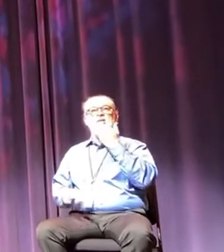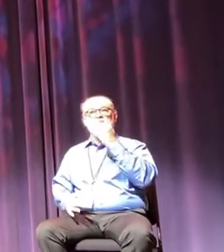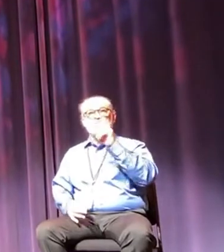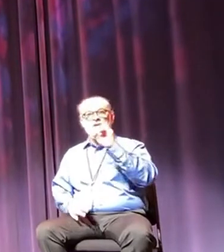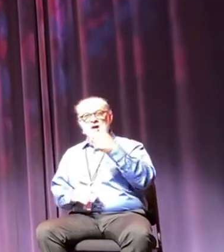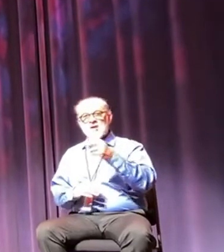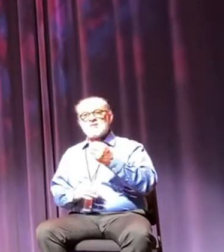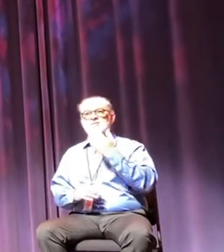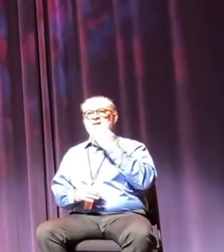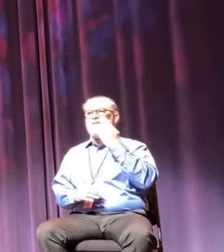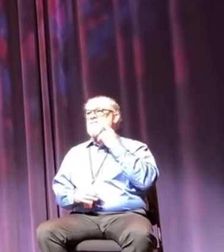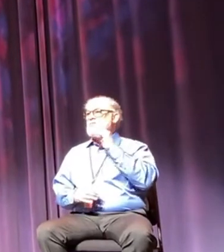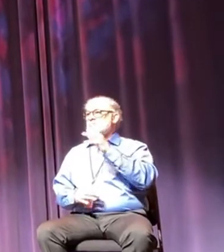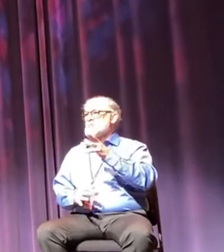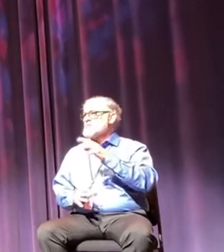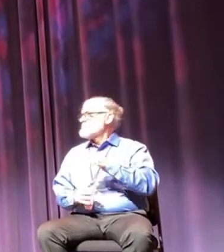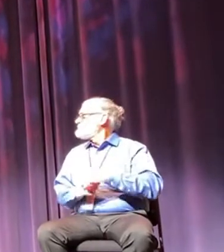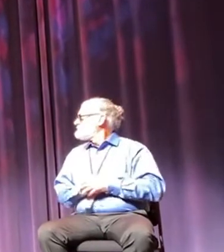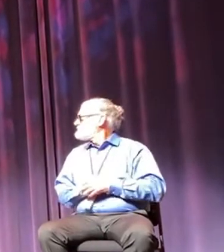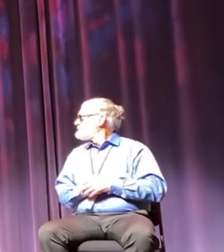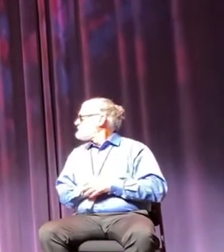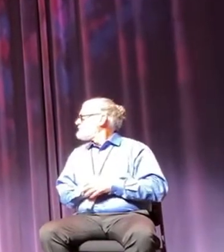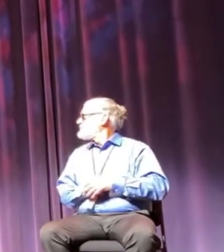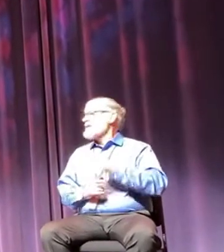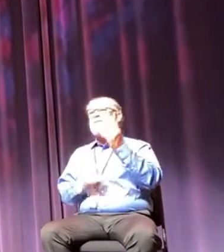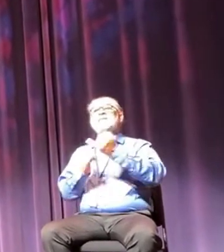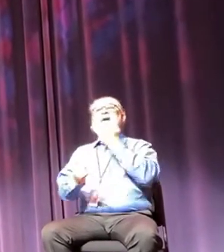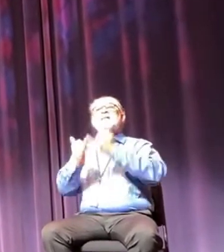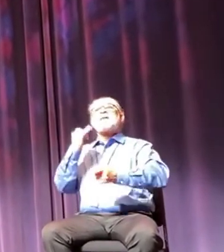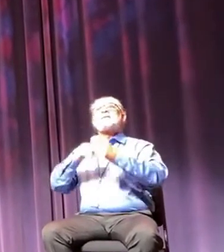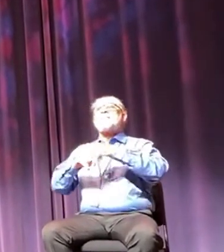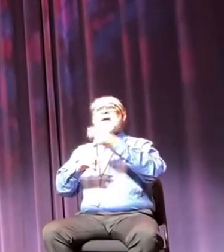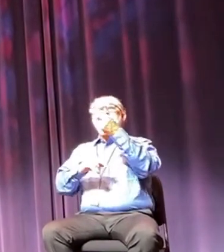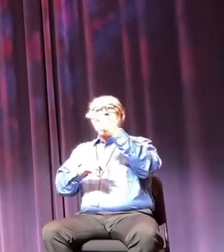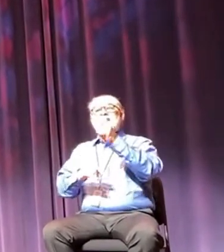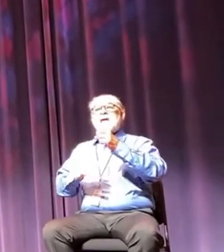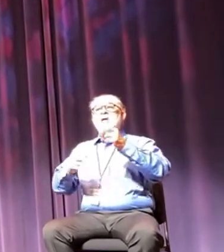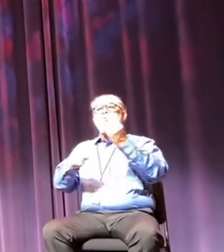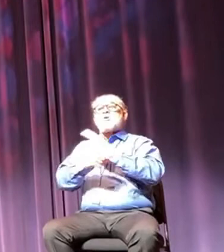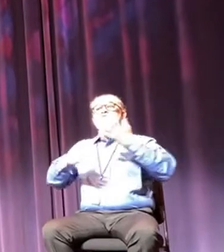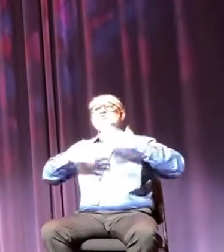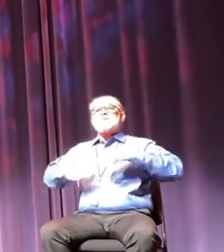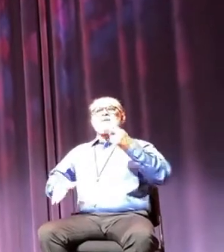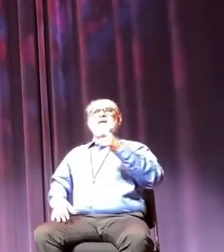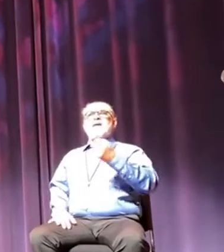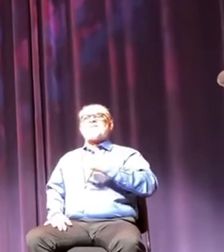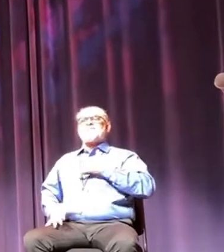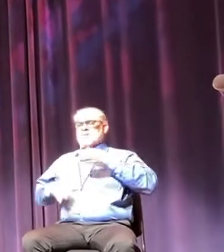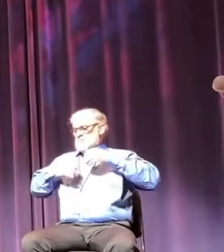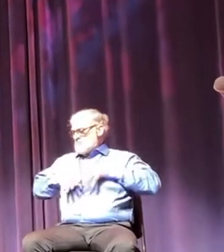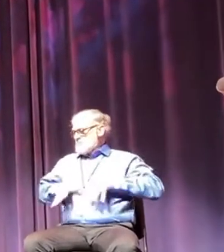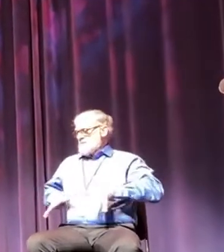Thank you everyone for your time. The last time he wore a dress he felt sequence were snake,